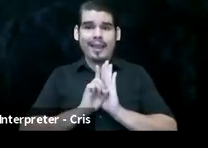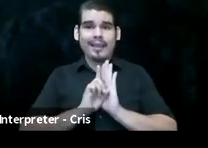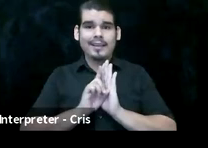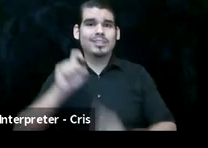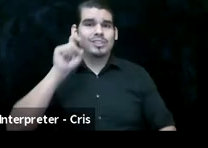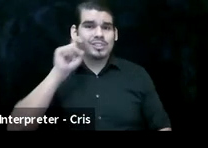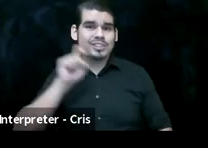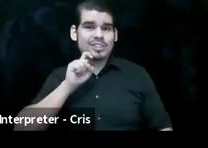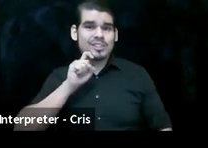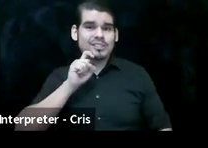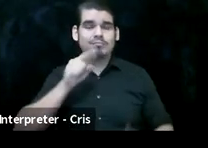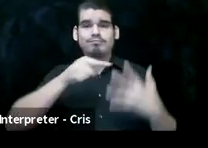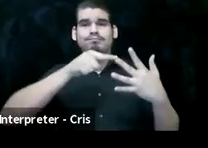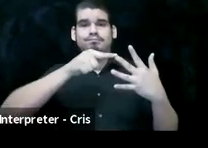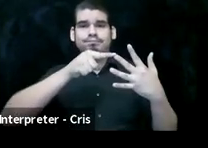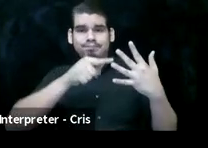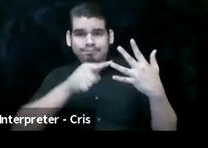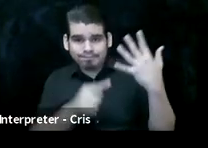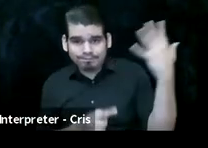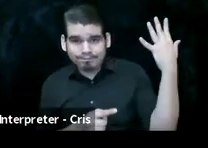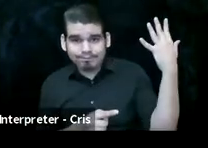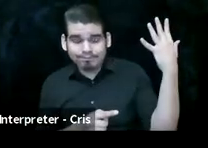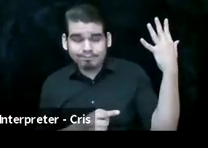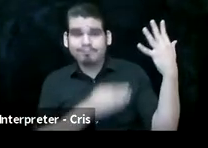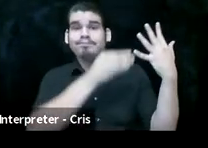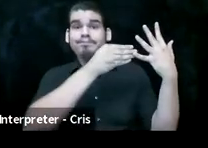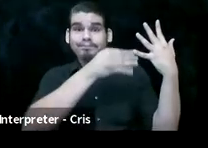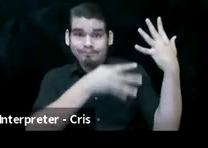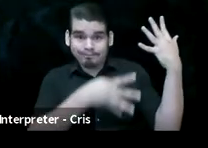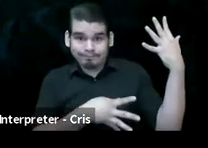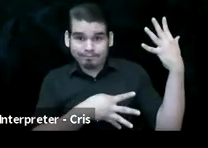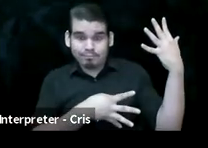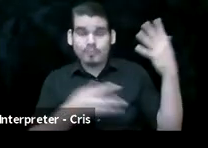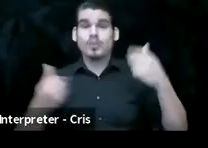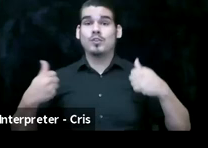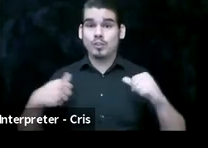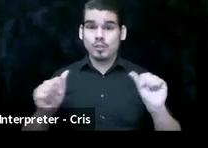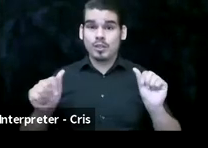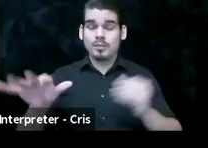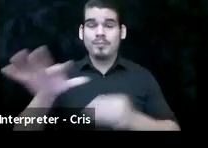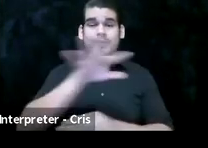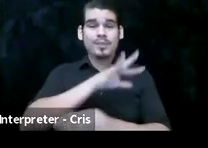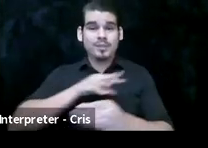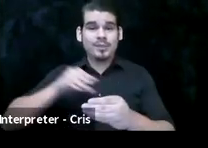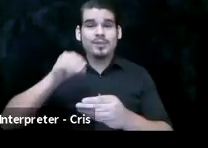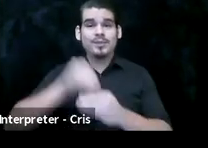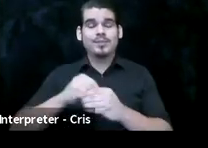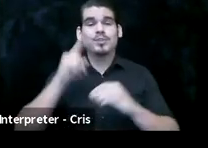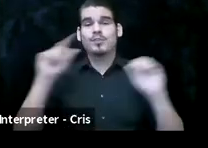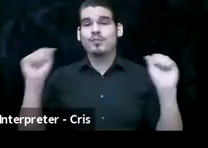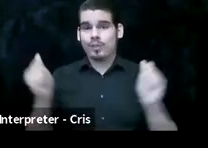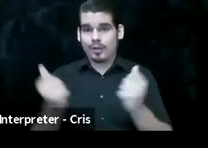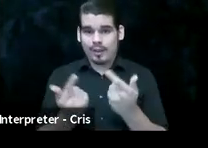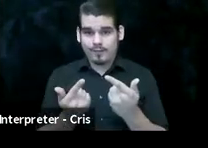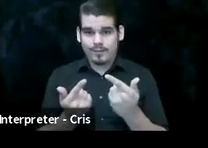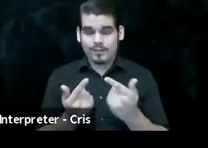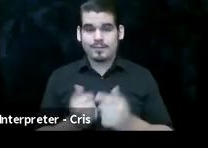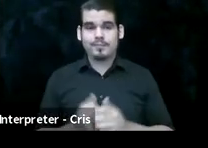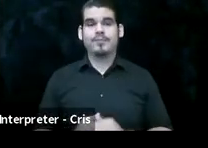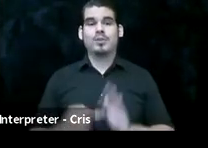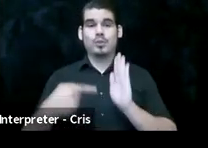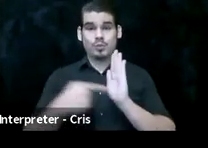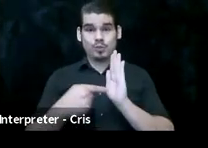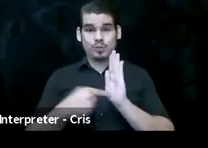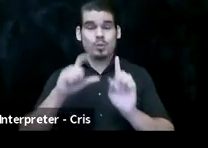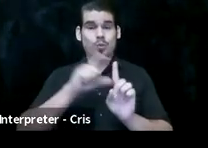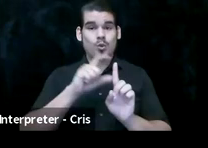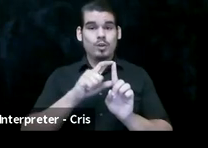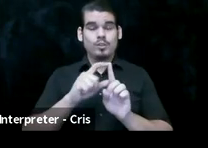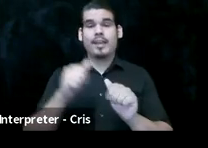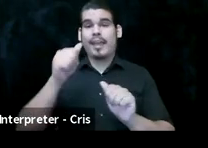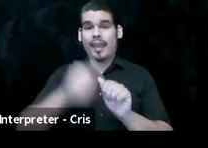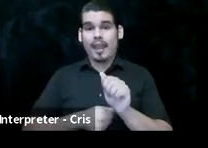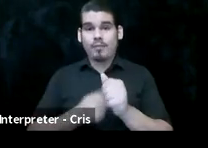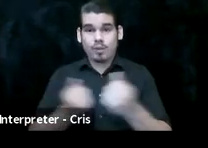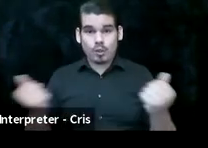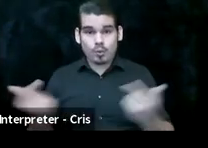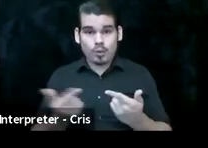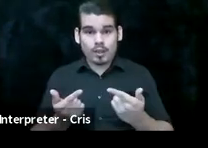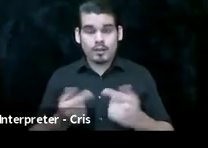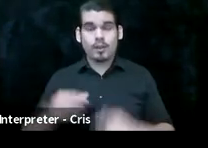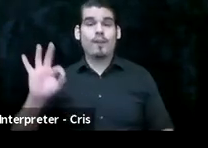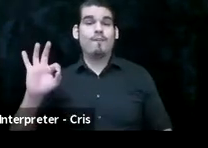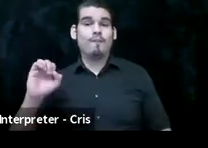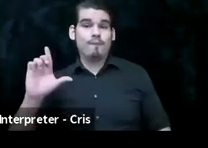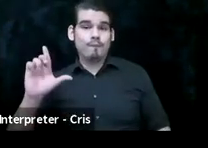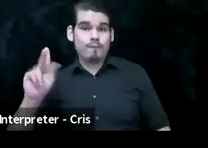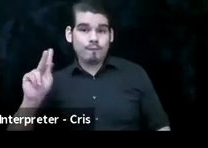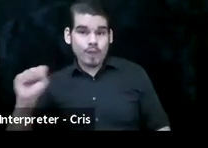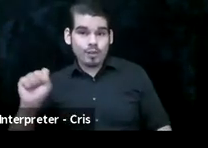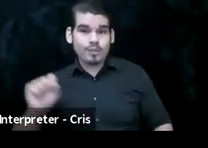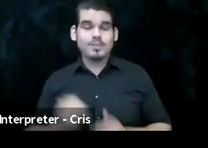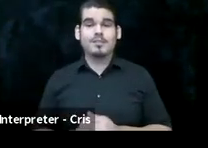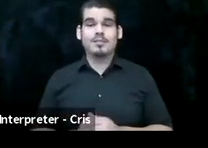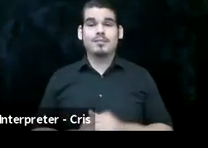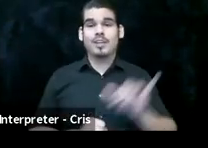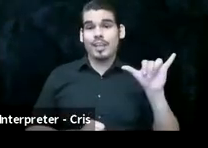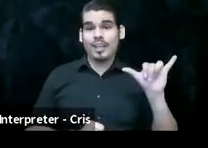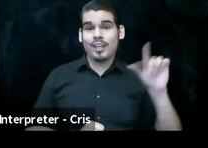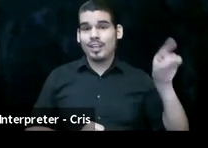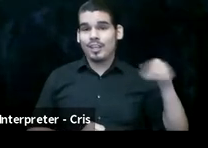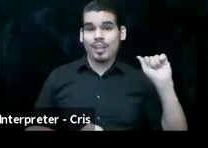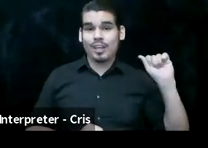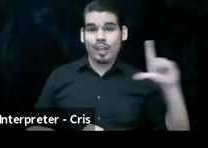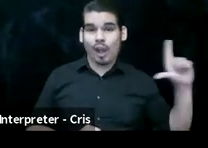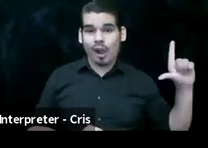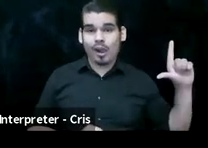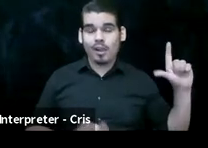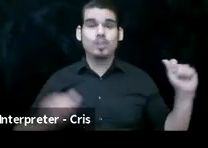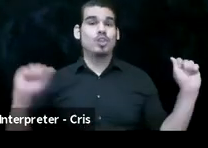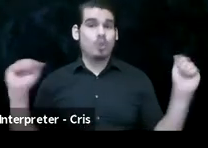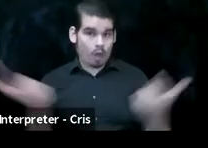RAD Region II: norm pronouns so try to be inclusive of everyone, so we have here, using words like everyone folks or some of us like to use y'all that's absolutely OK, but don't use terms such as you guys or.